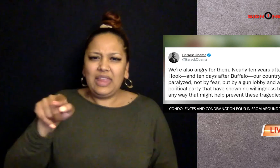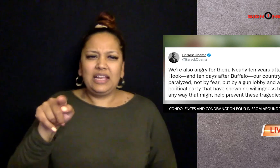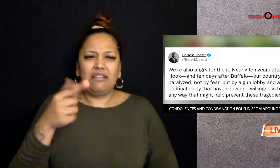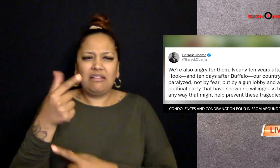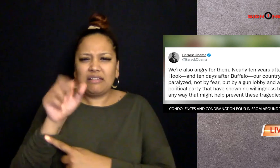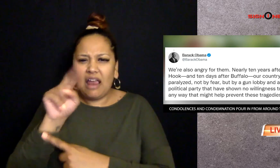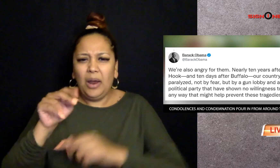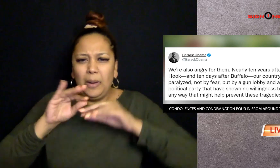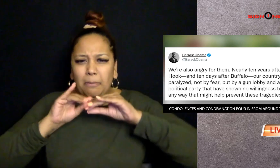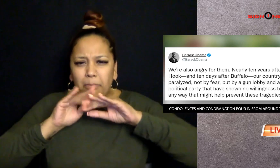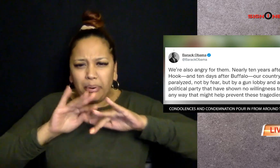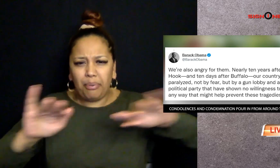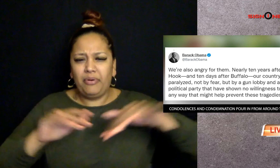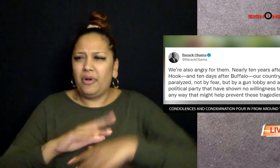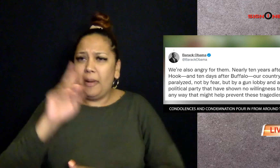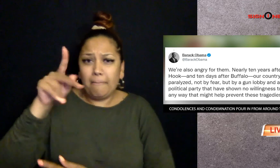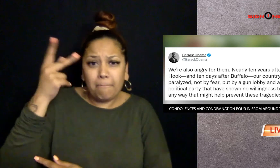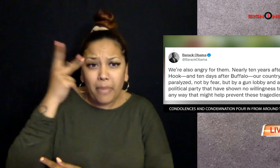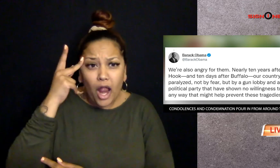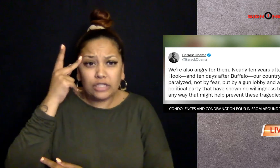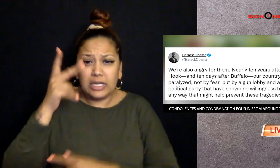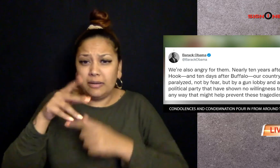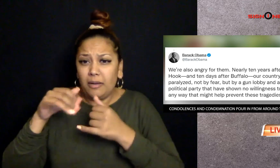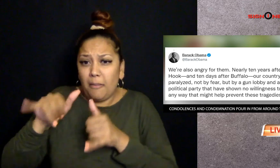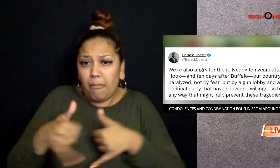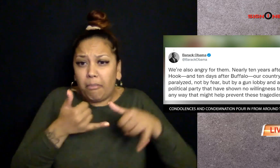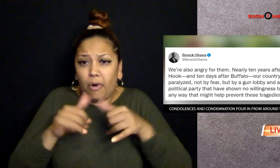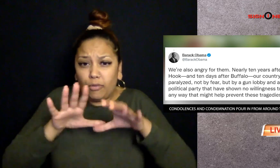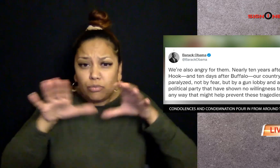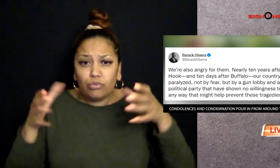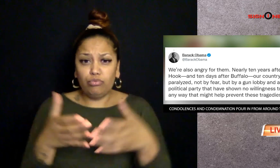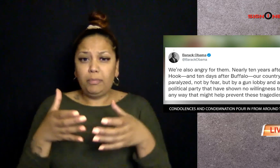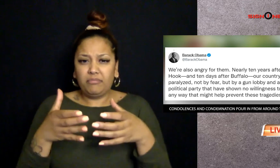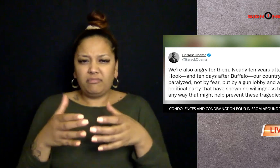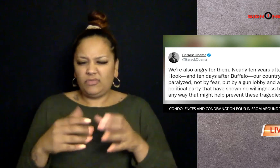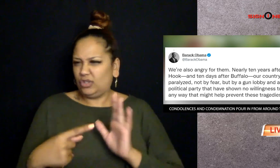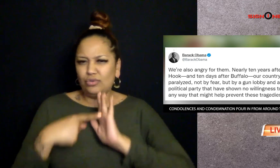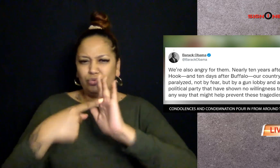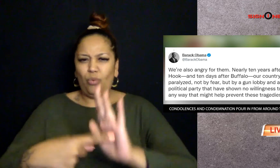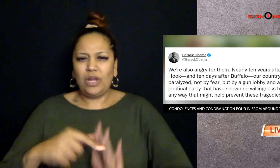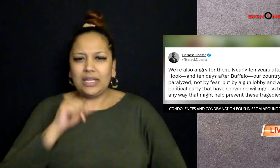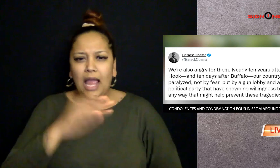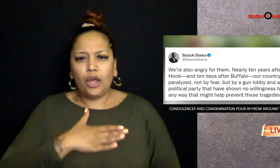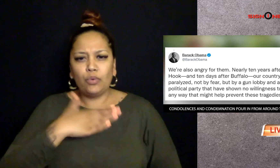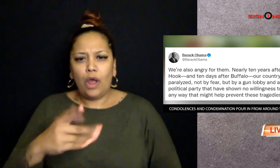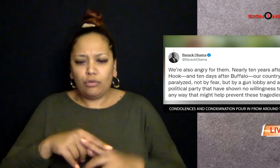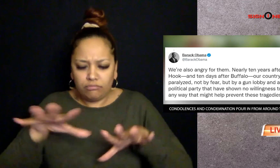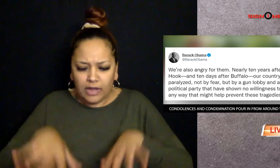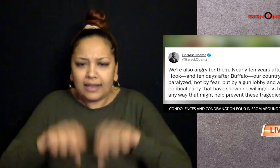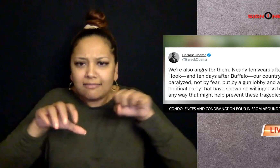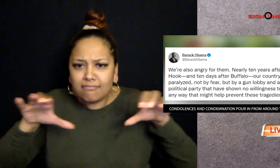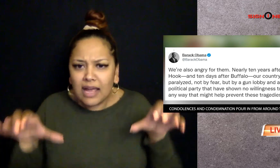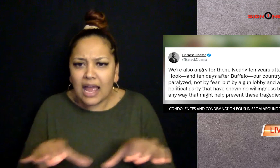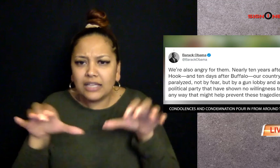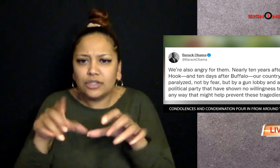by fear but by a gun lobby and a political party that have shown no willingness to act